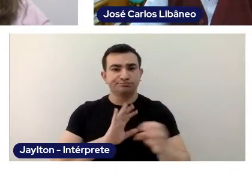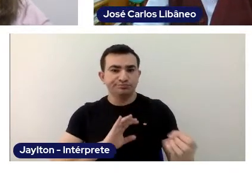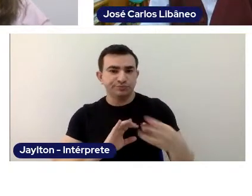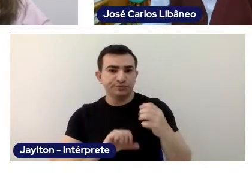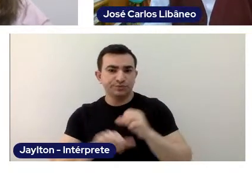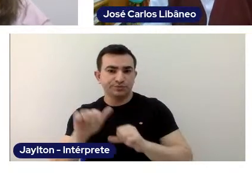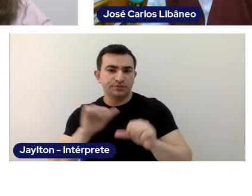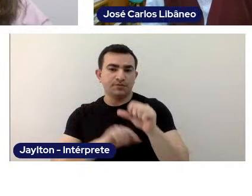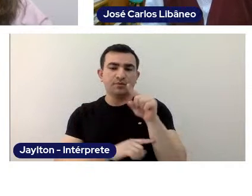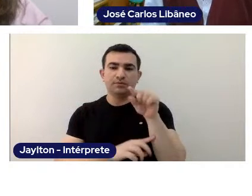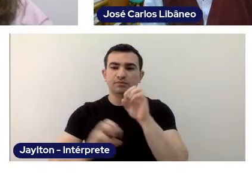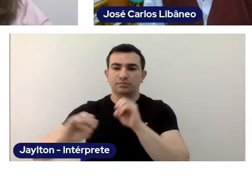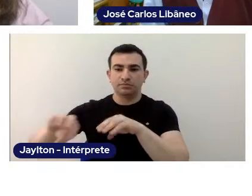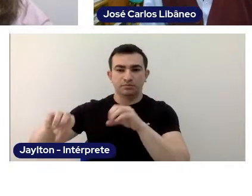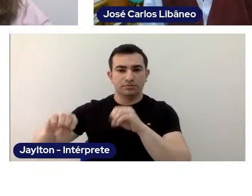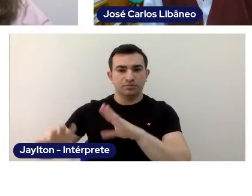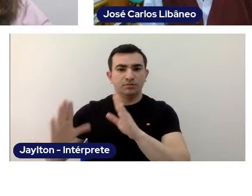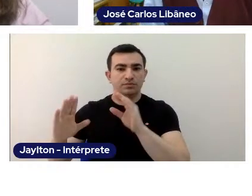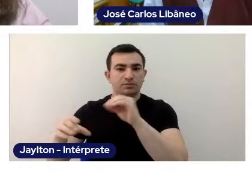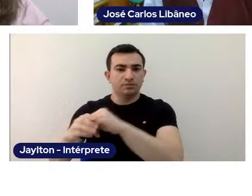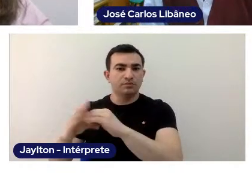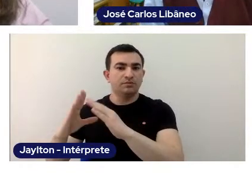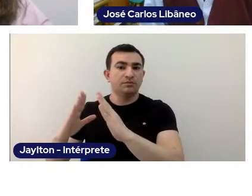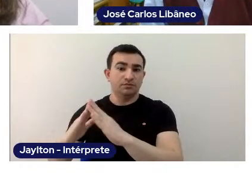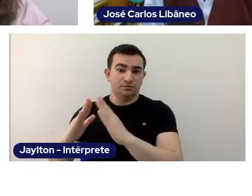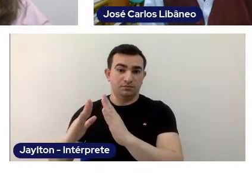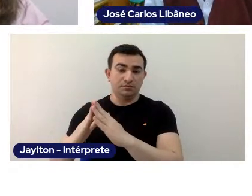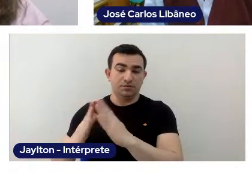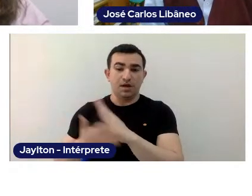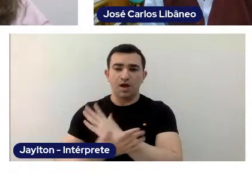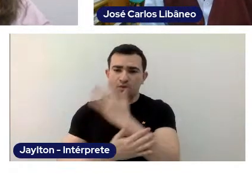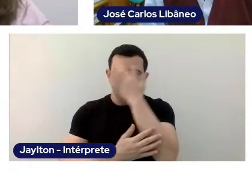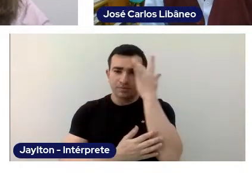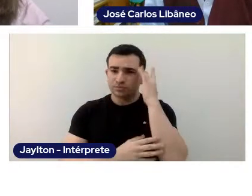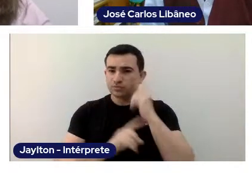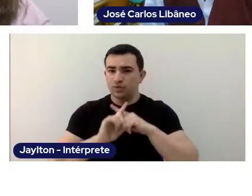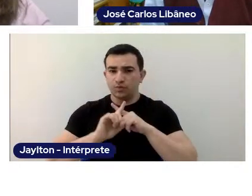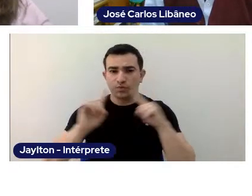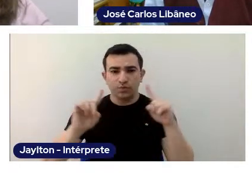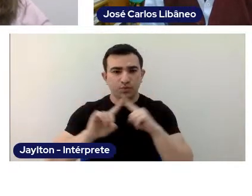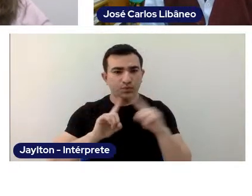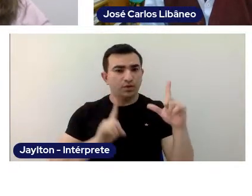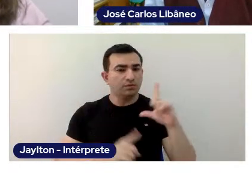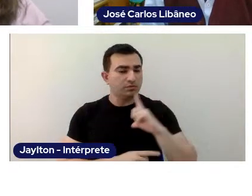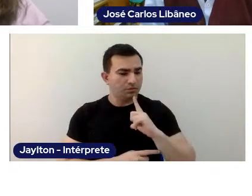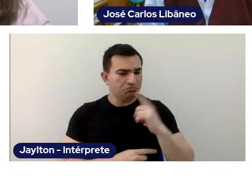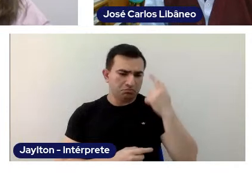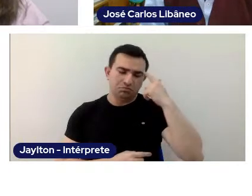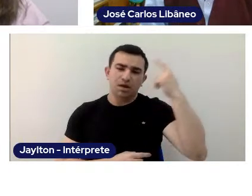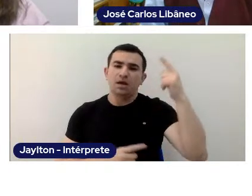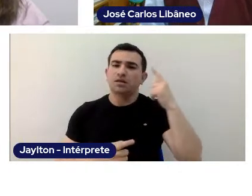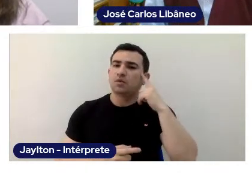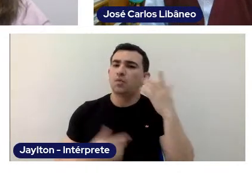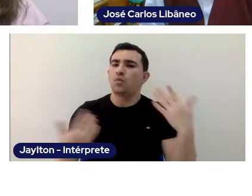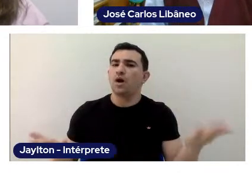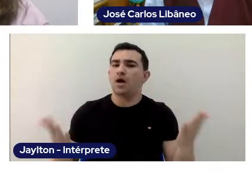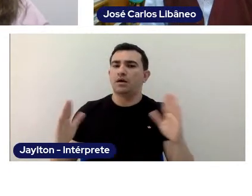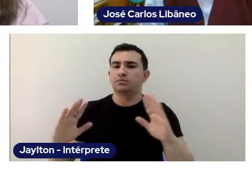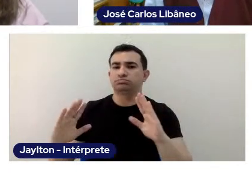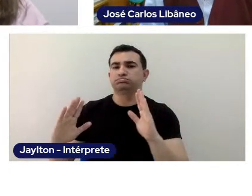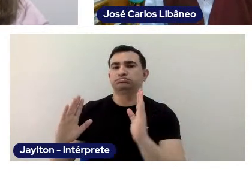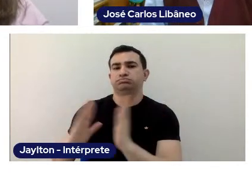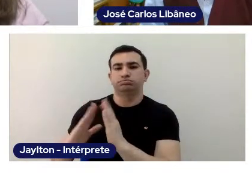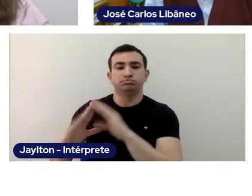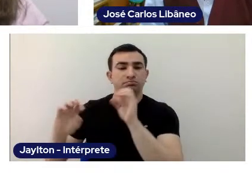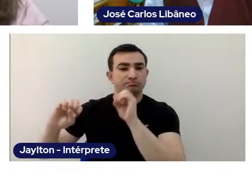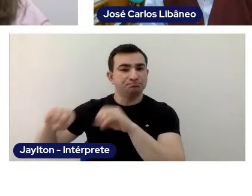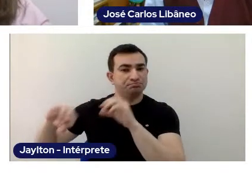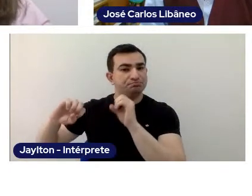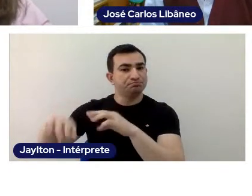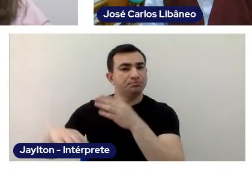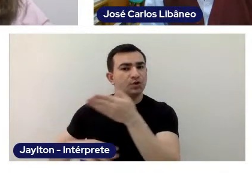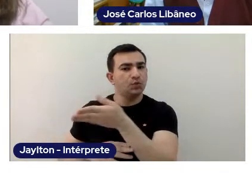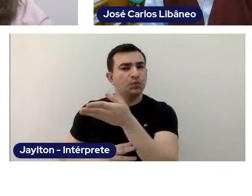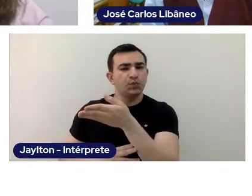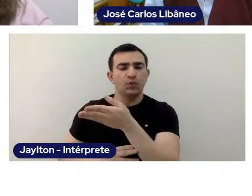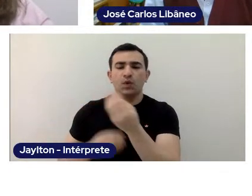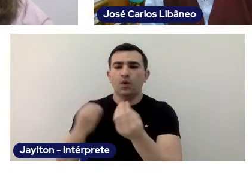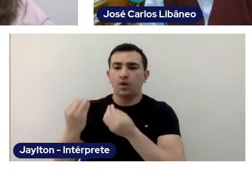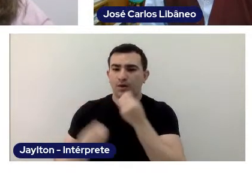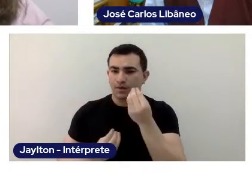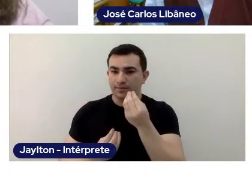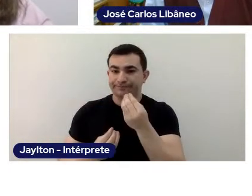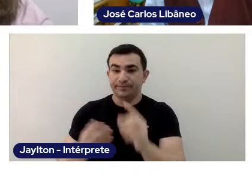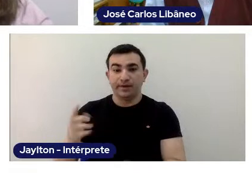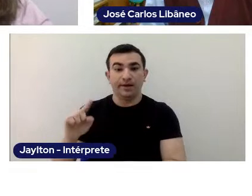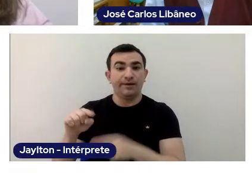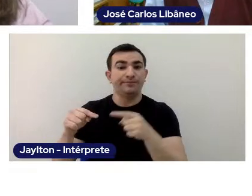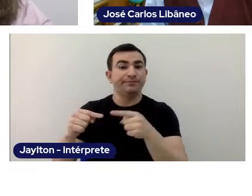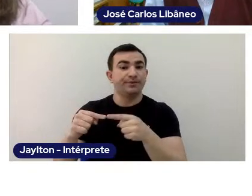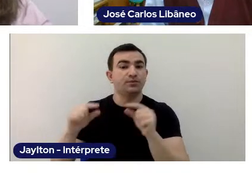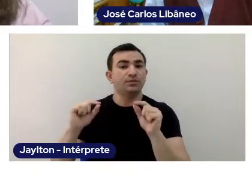And that of course has caused a controversy: what is the idea of it? The idea is that homeschooling is based on an opposition, on a false controversy,